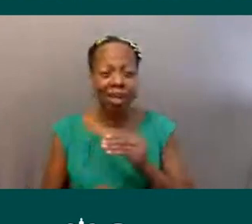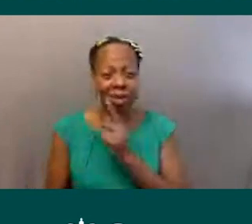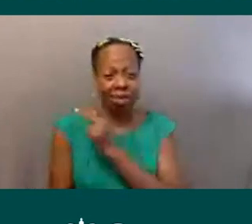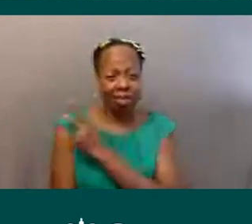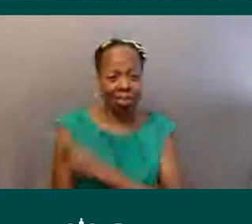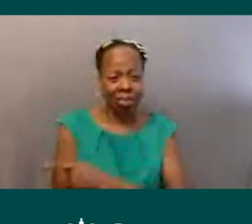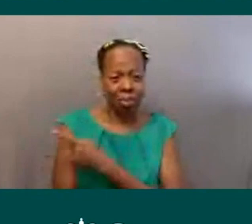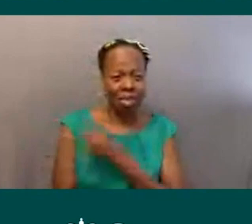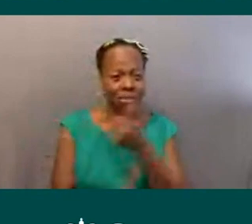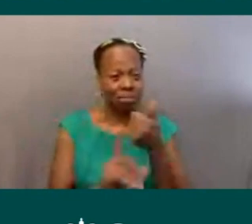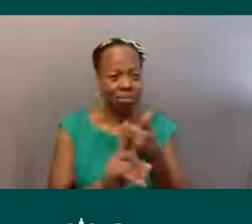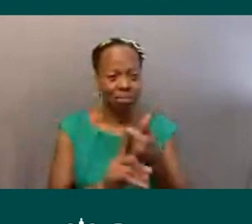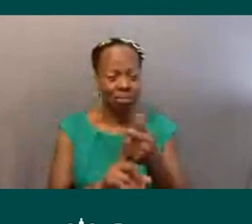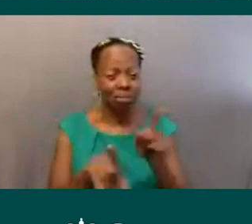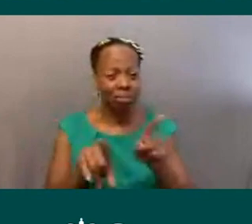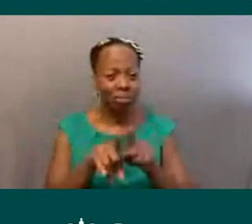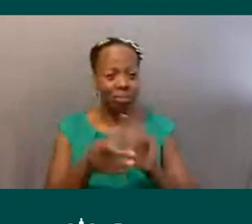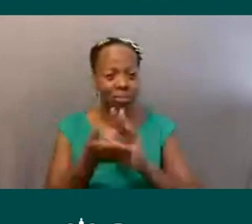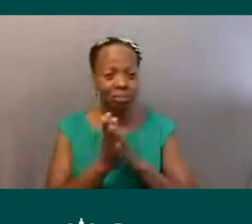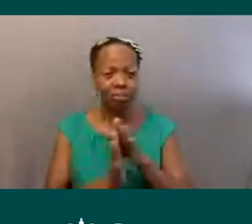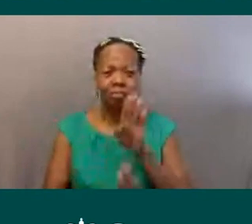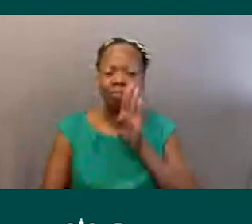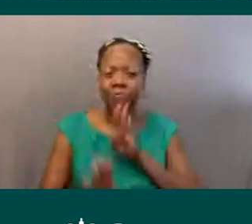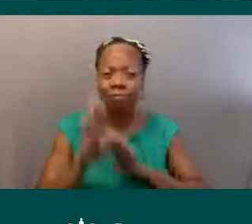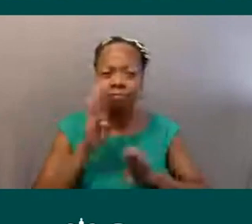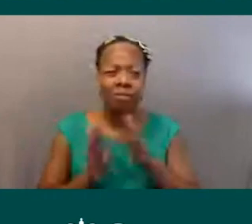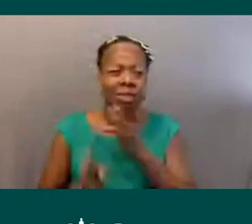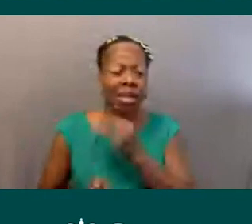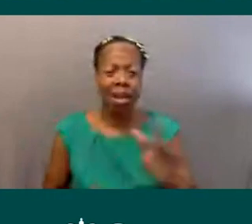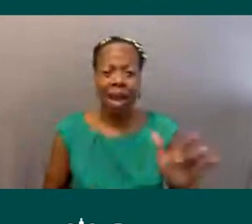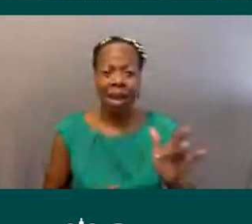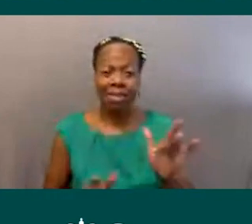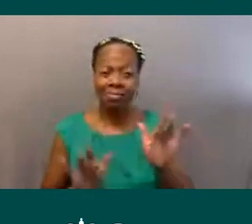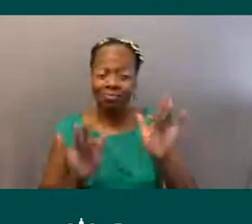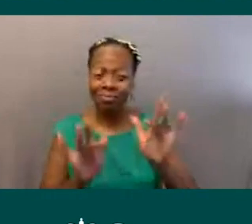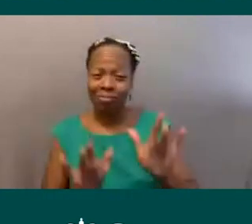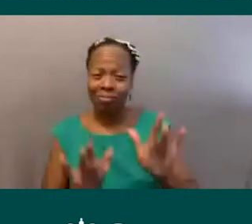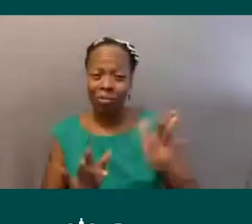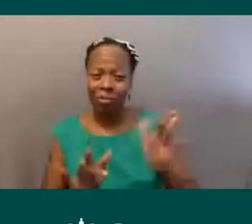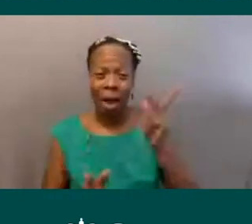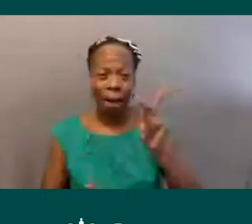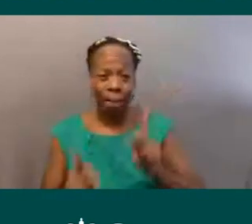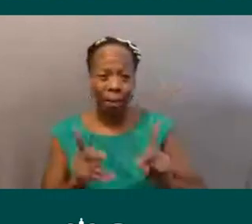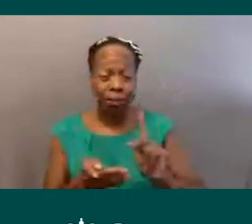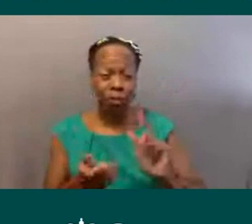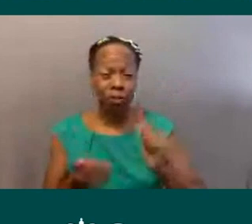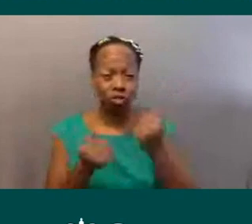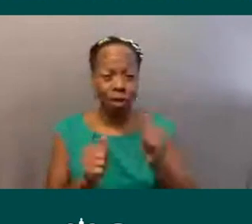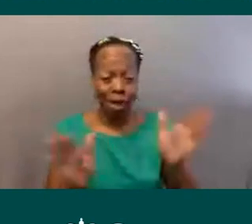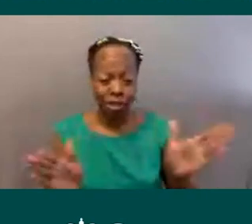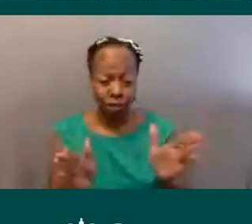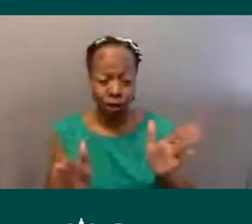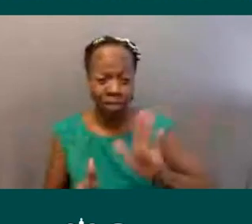because people are trying to get them stronger in a certain region of the lower limbs or the upper limbs,